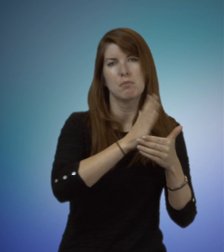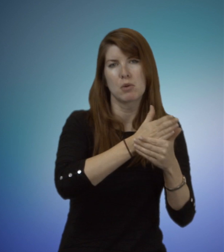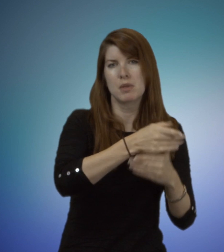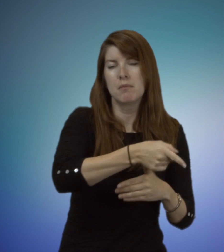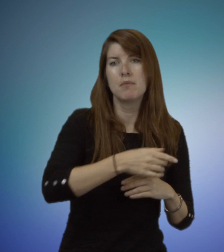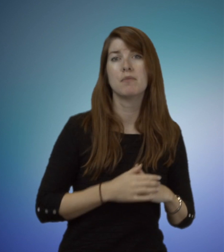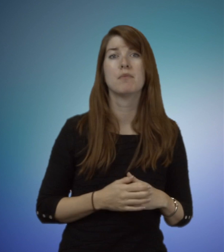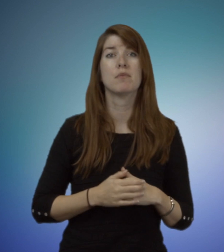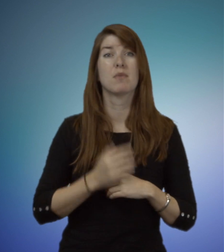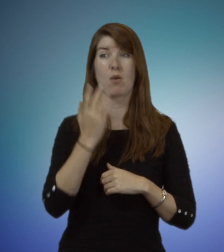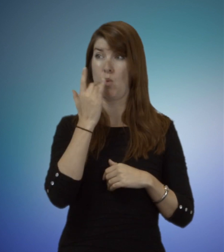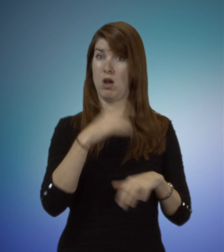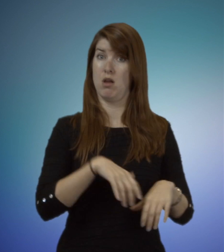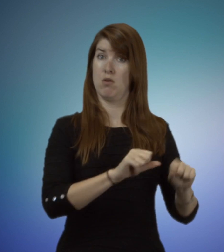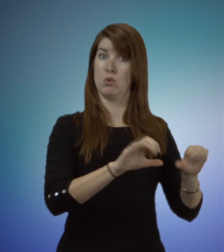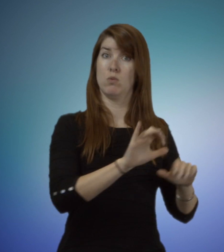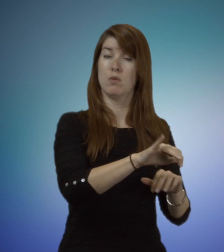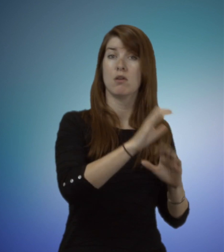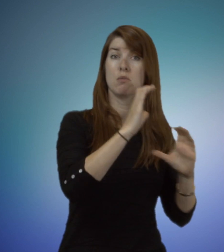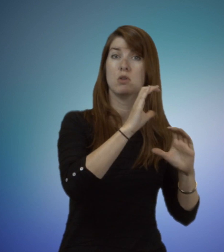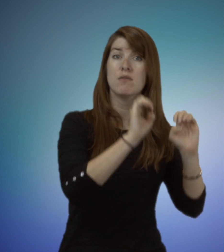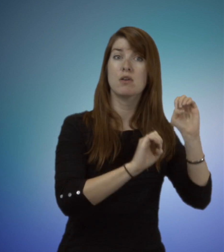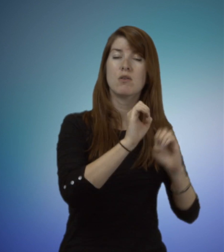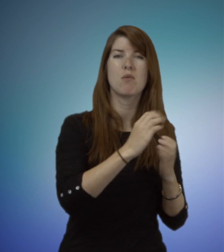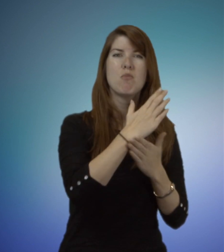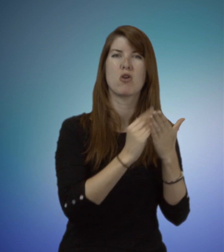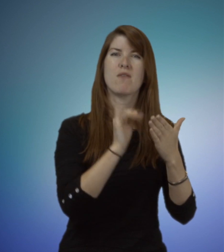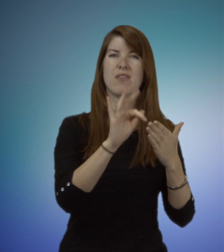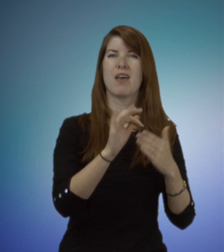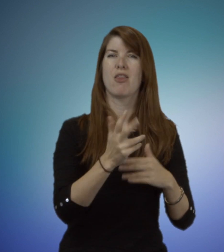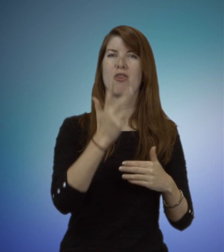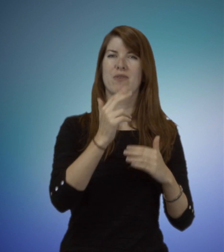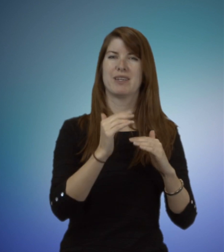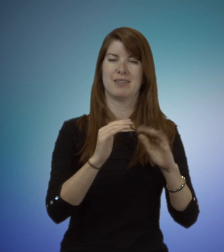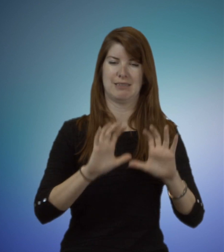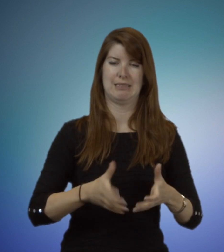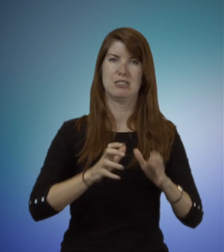Why we do a communication evaluation is part of that three-tiered criteria to see